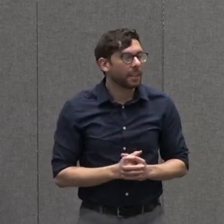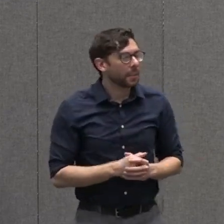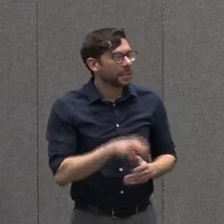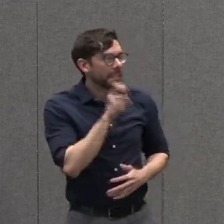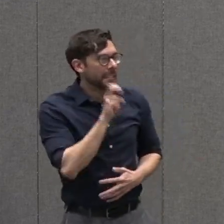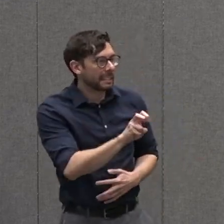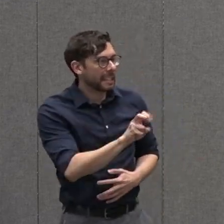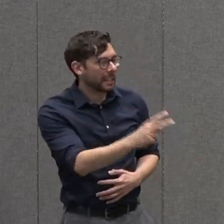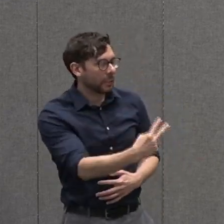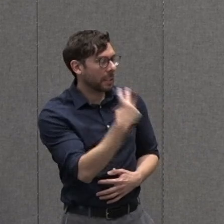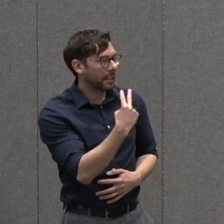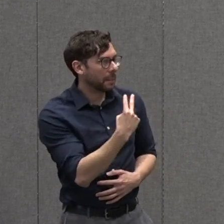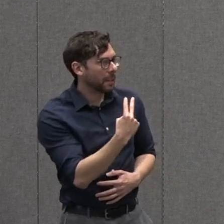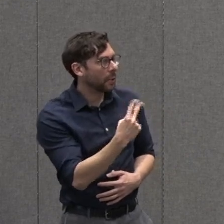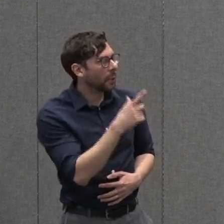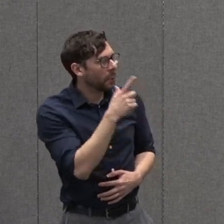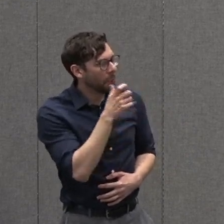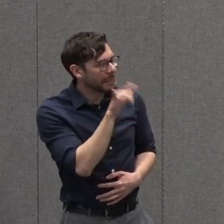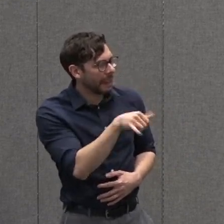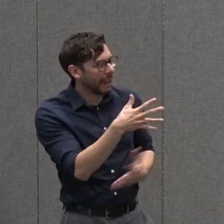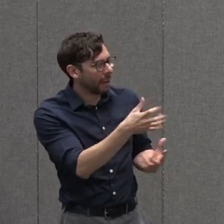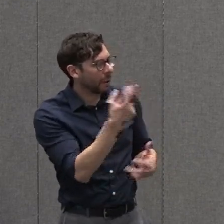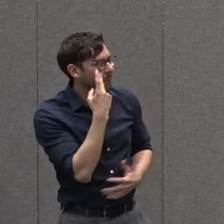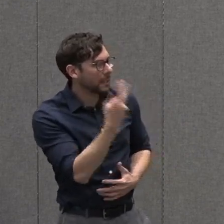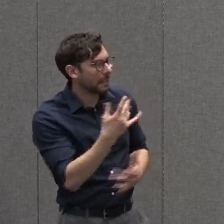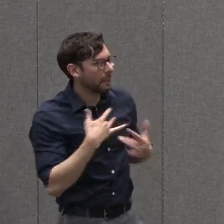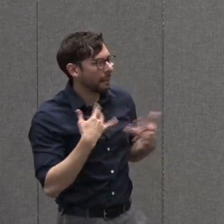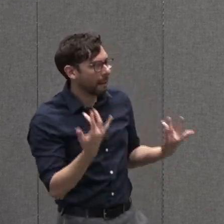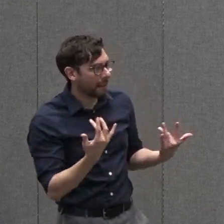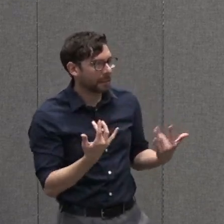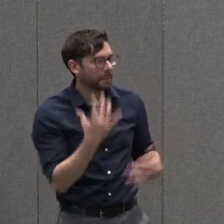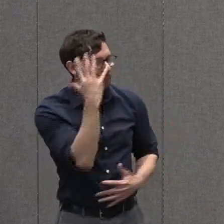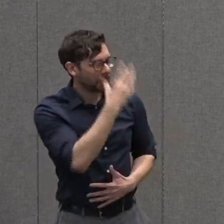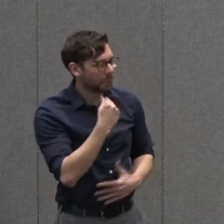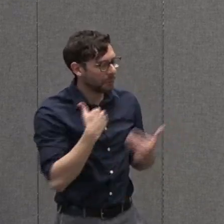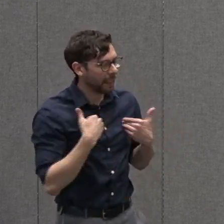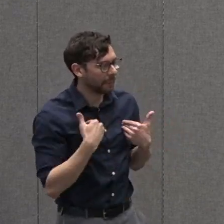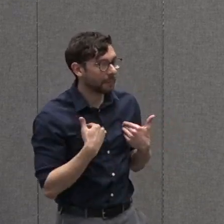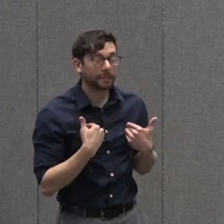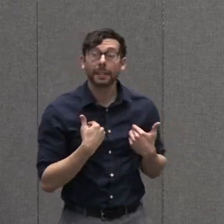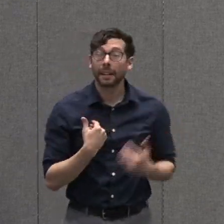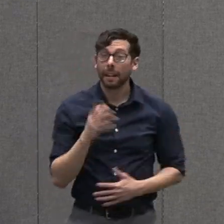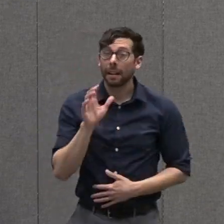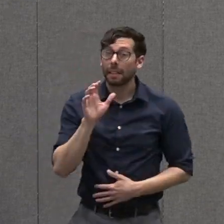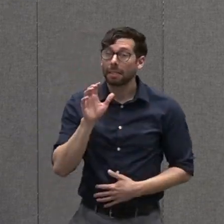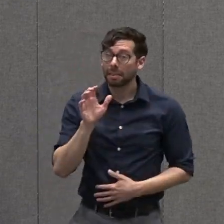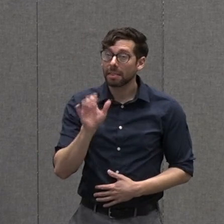Beautiful animal, okay, thank you. All right, so that's the prairie rattlesnake, the most common.